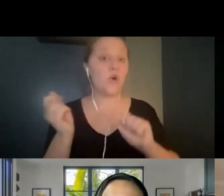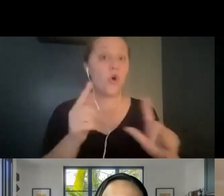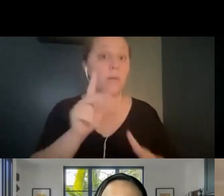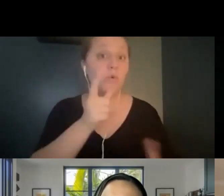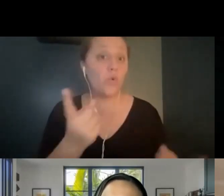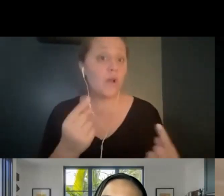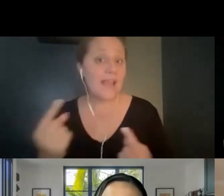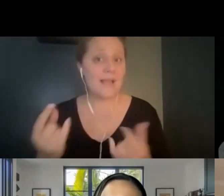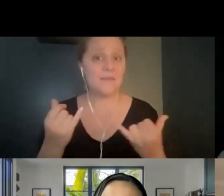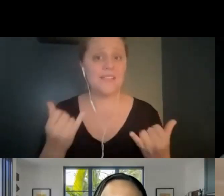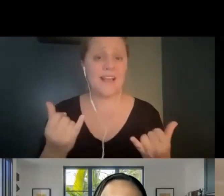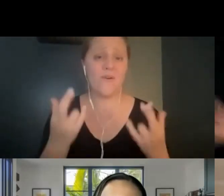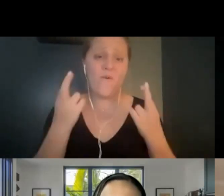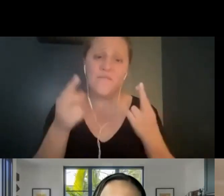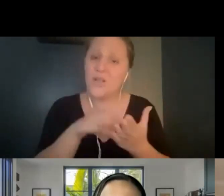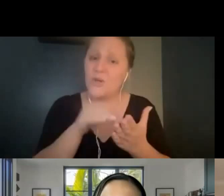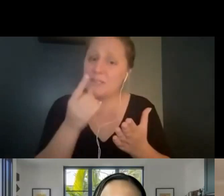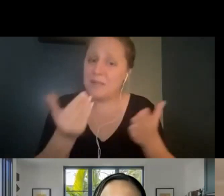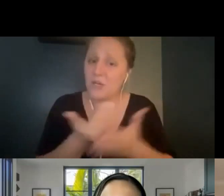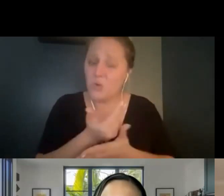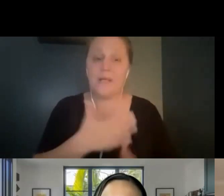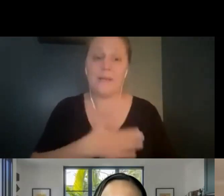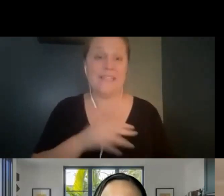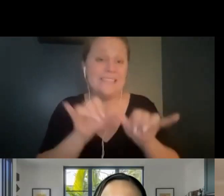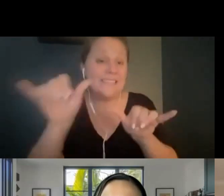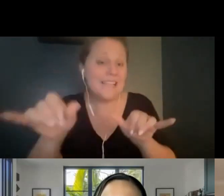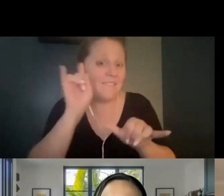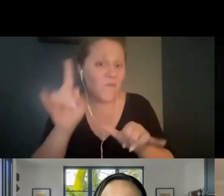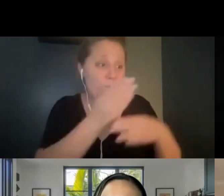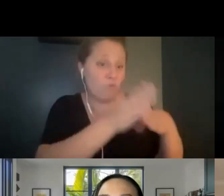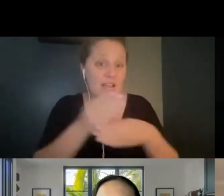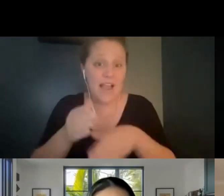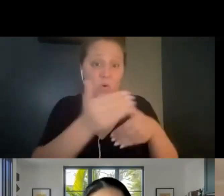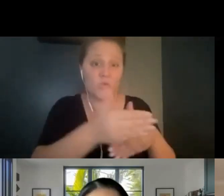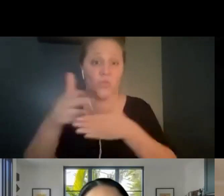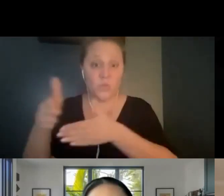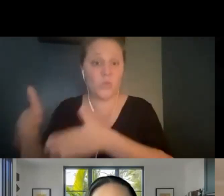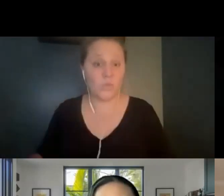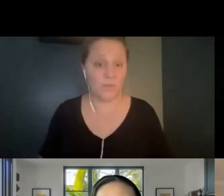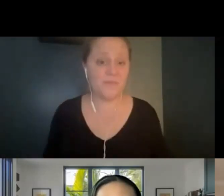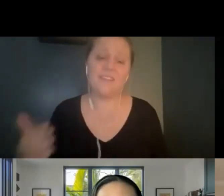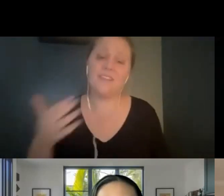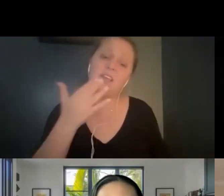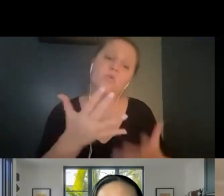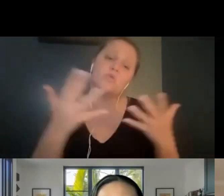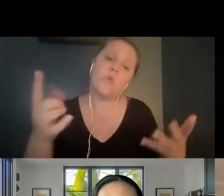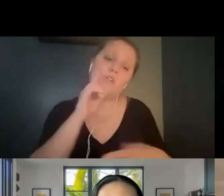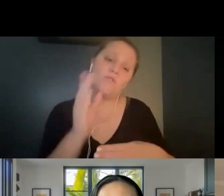something and I hope you stick around for some of the breakout rooms and thank you all so much for sharing your journey, and your stories and we look